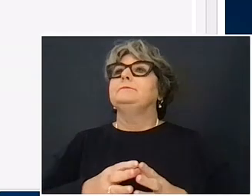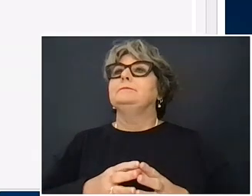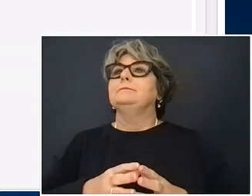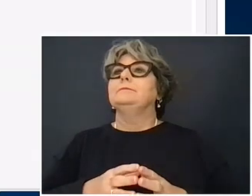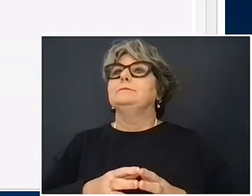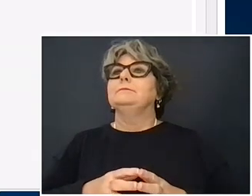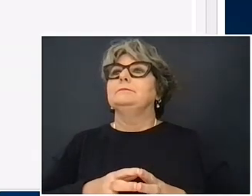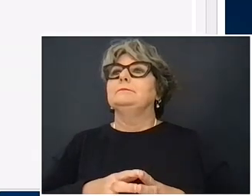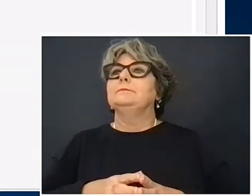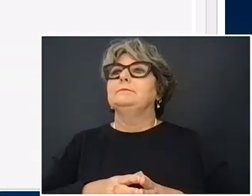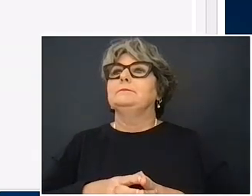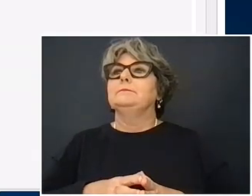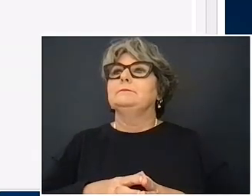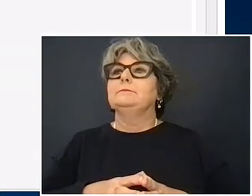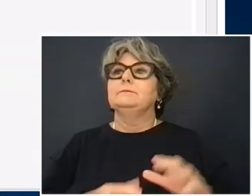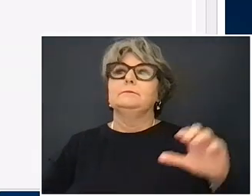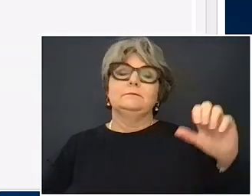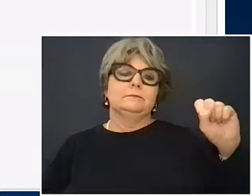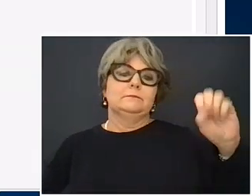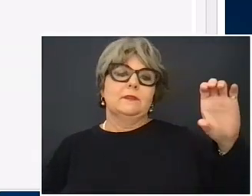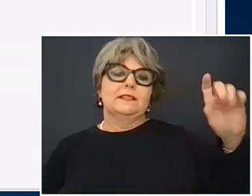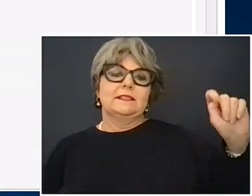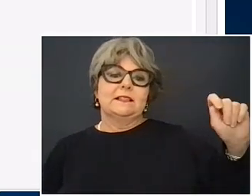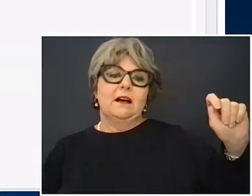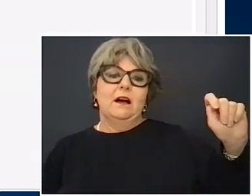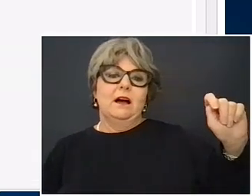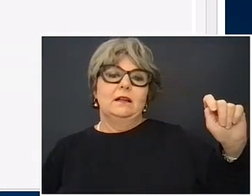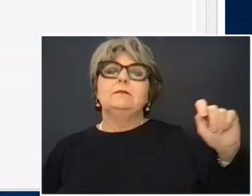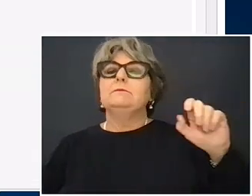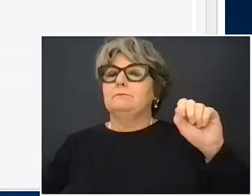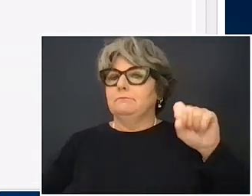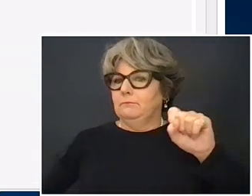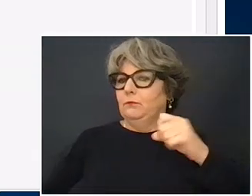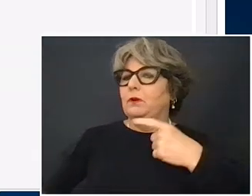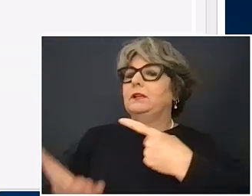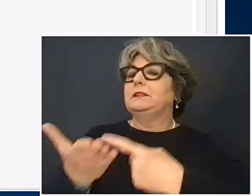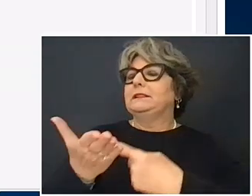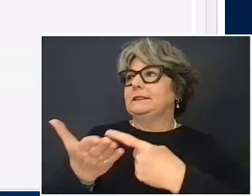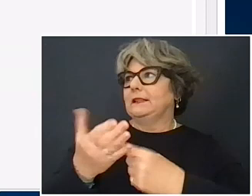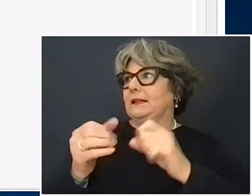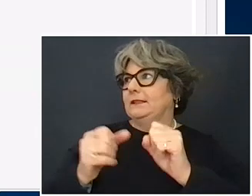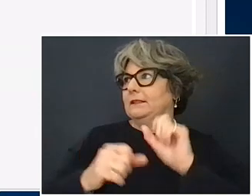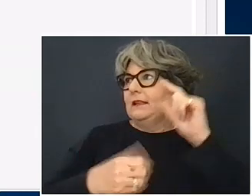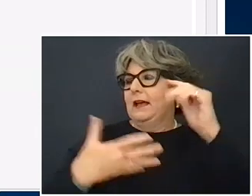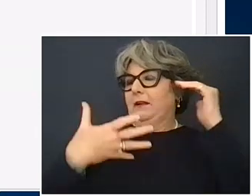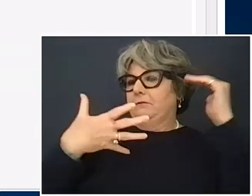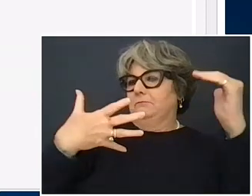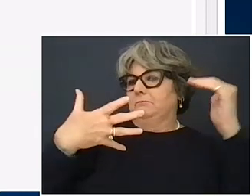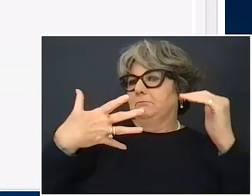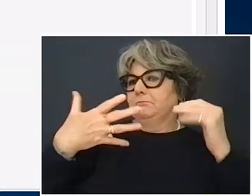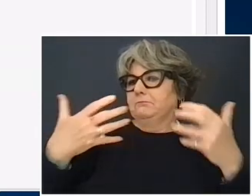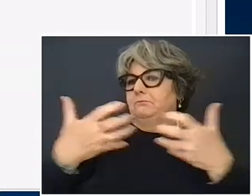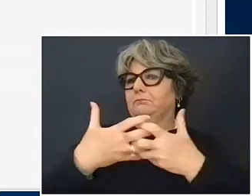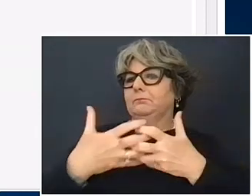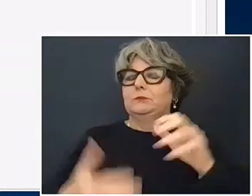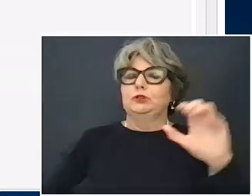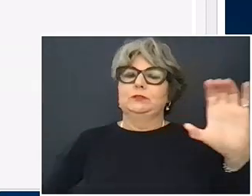Scott, did you want to- I see you. Yeah. That was a question. I mean, we can also talk about it when we get to (c) around the reasonable intervals